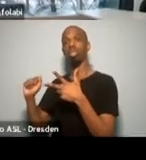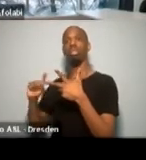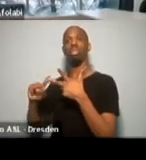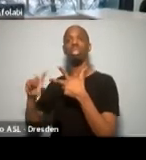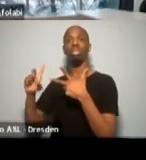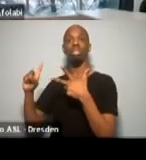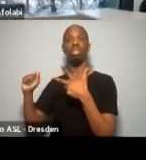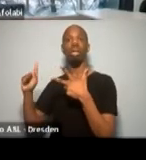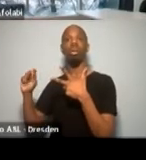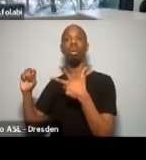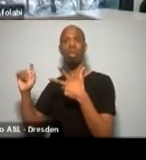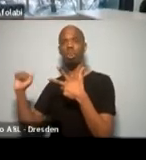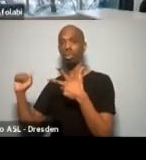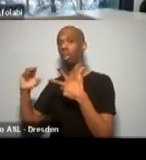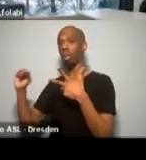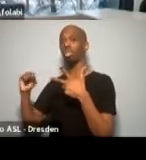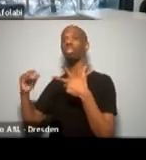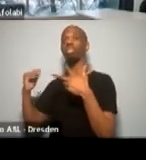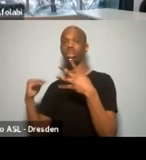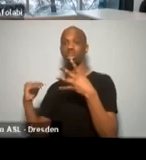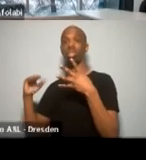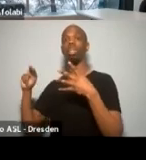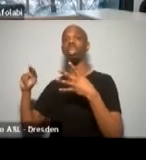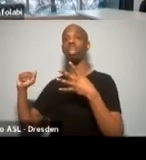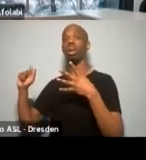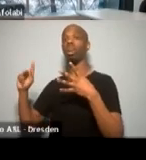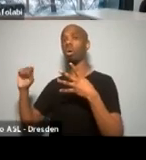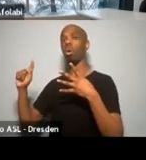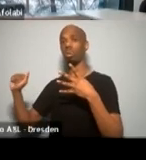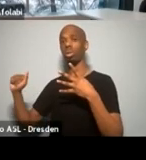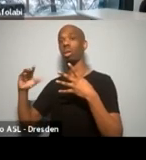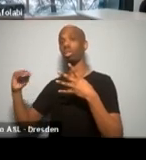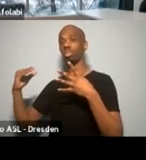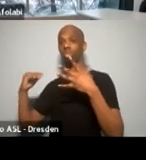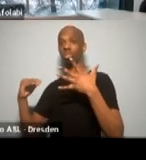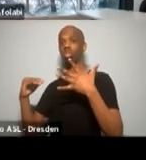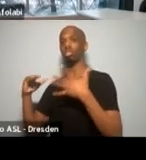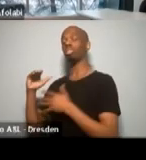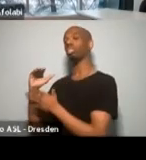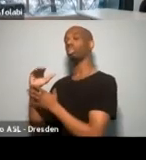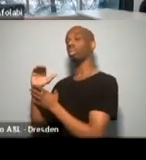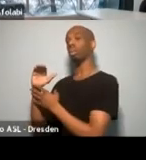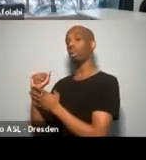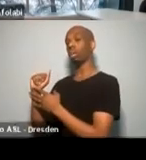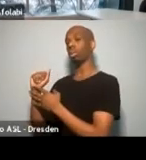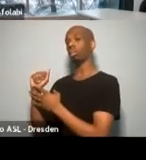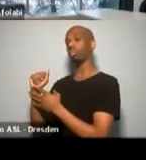and the homeland of the Metis/Michif Nation. And today, these lands continue to be